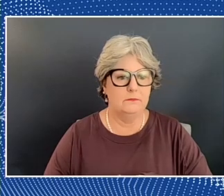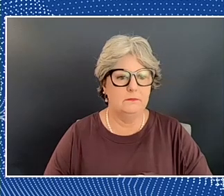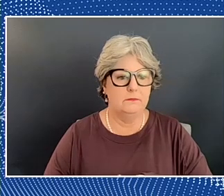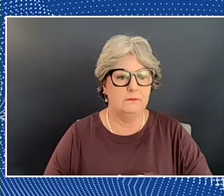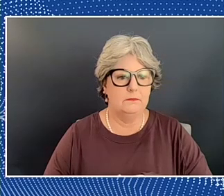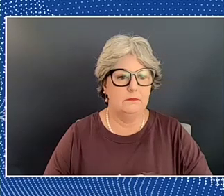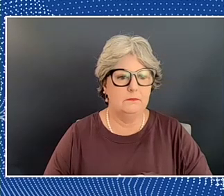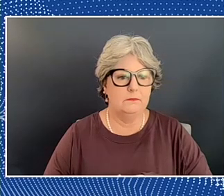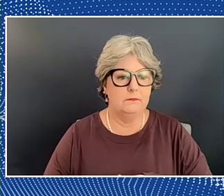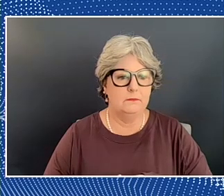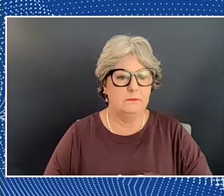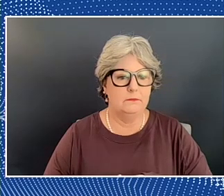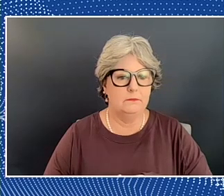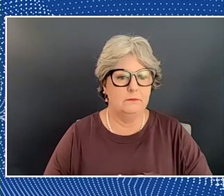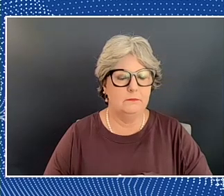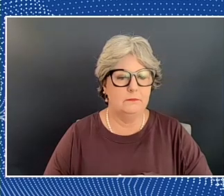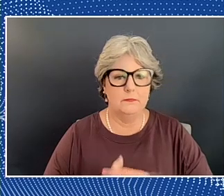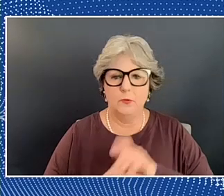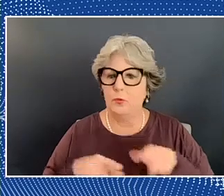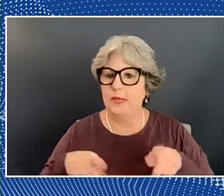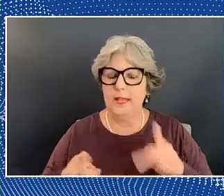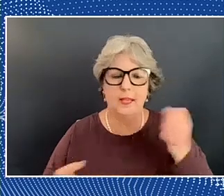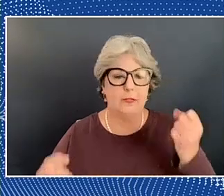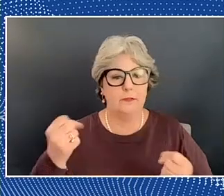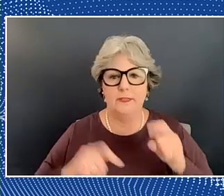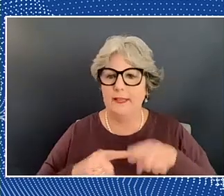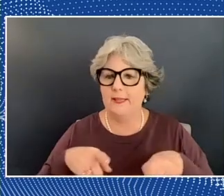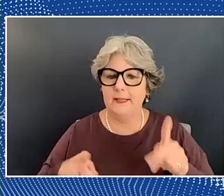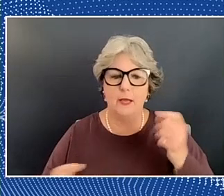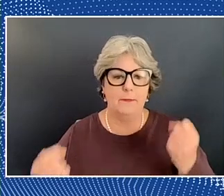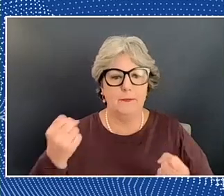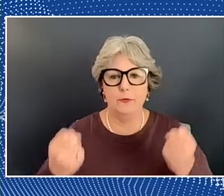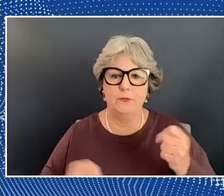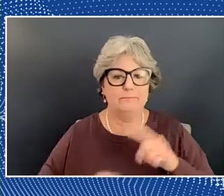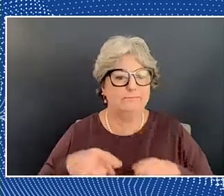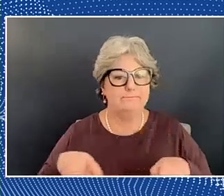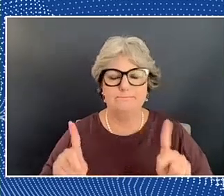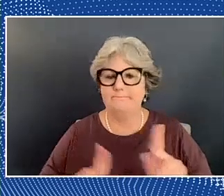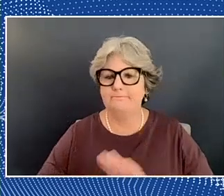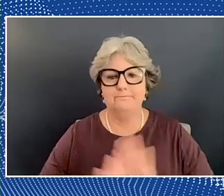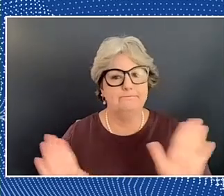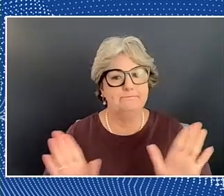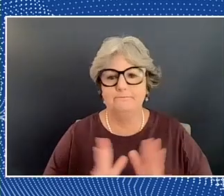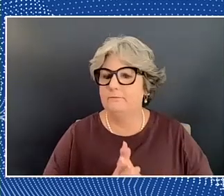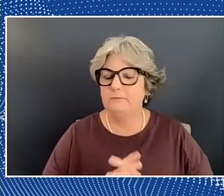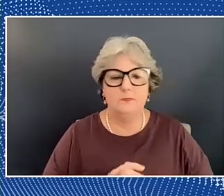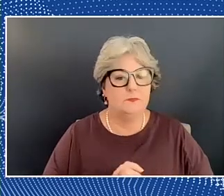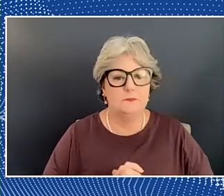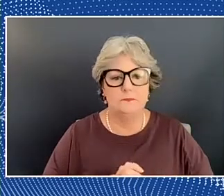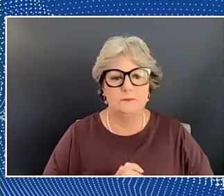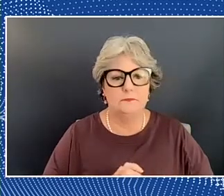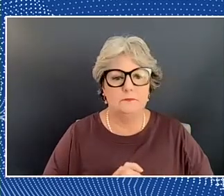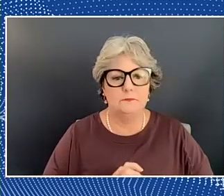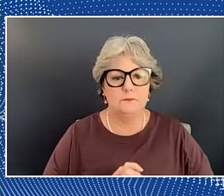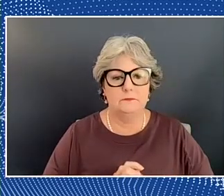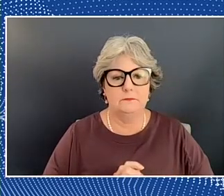Because we can't allow people on- Yeah. to participate if they're driving. Yeah. Val, are you driving or not?